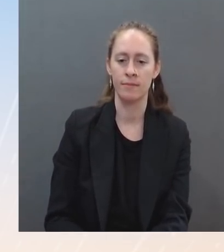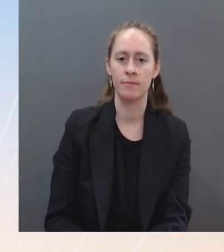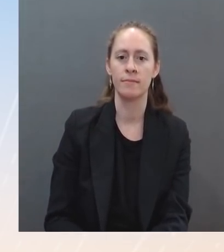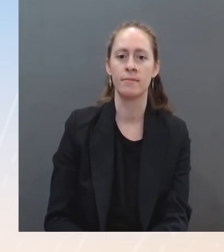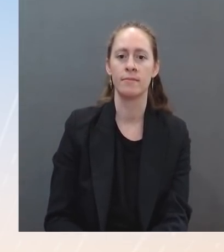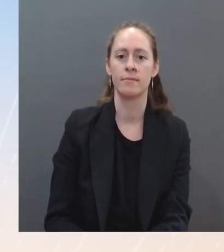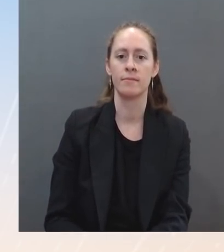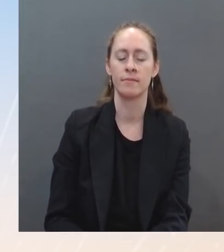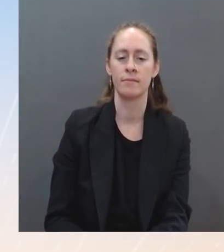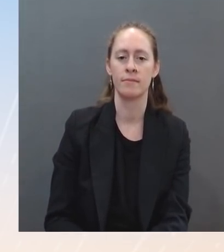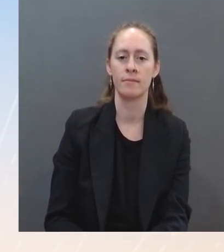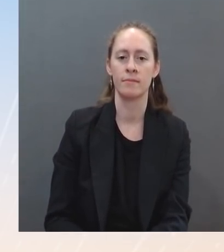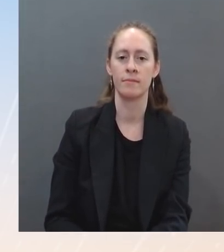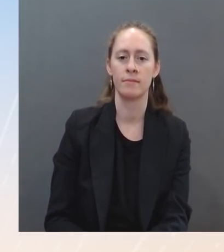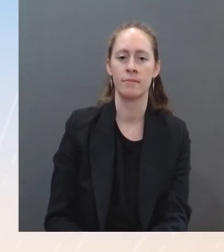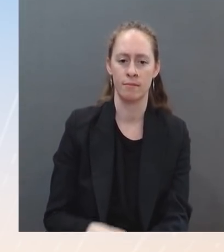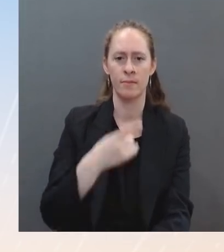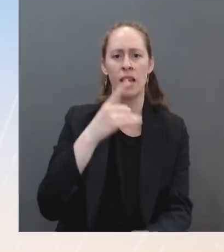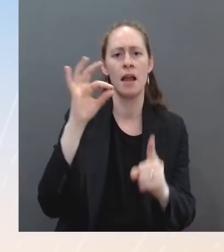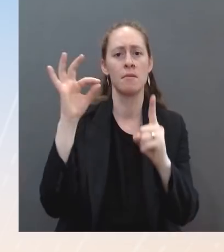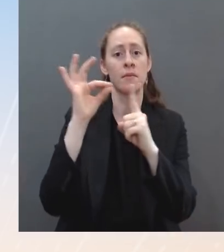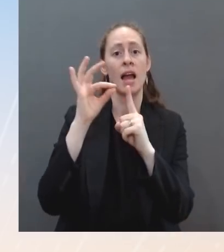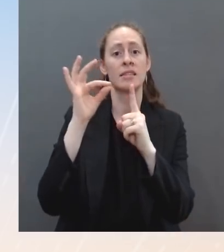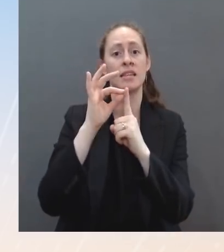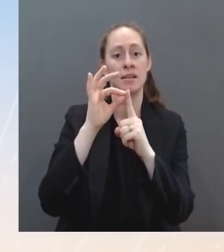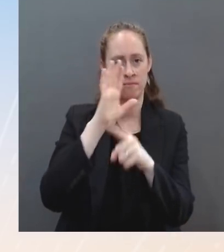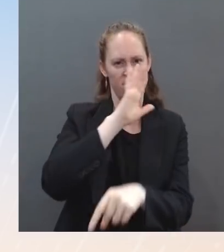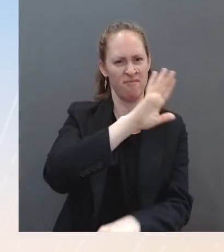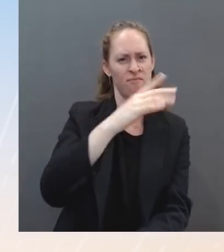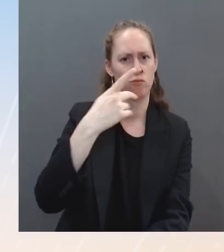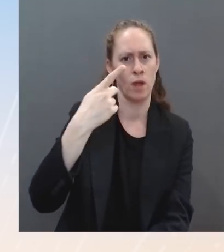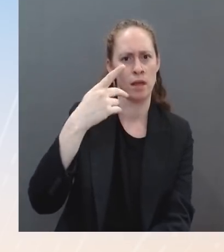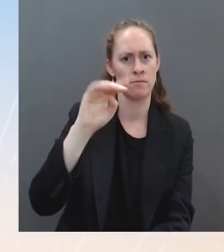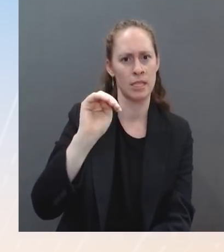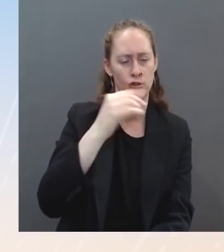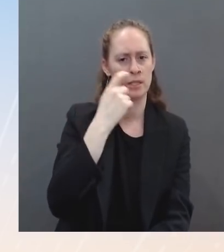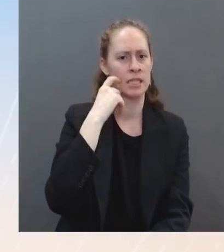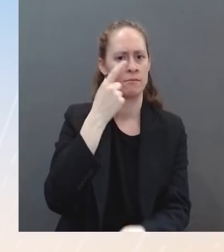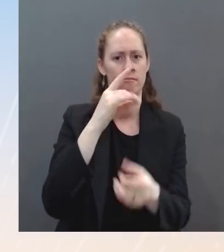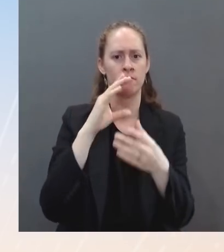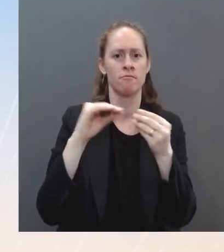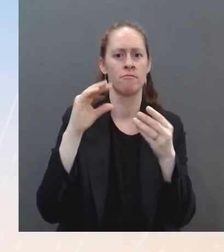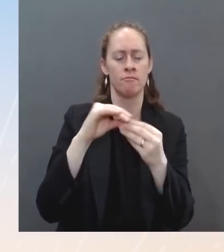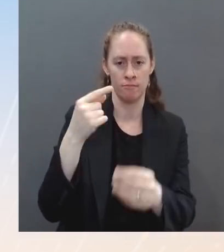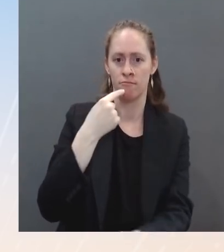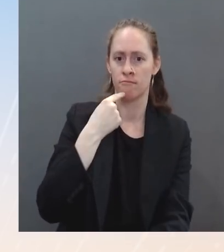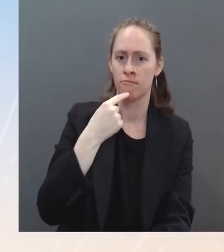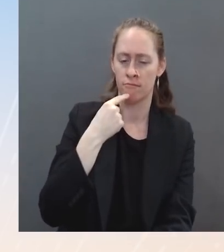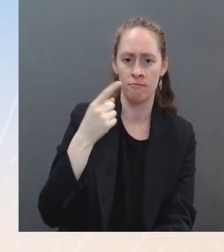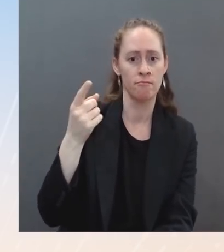of working with the opposition to remove him from power. He just said that today. What's the White House reaction? Ms. Bedingfield: